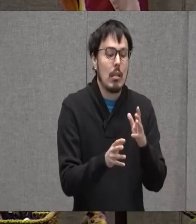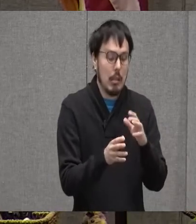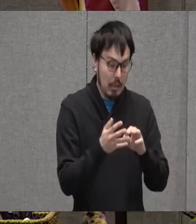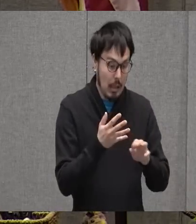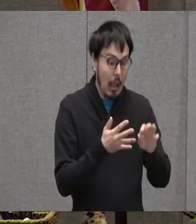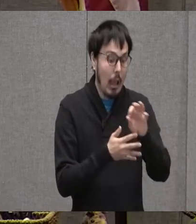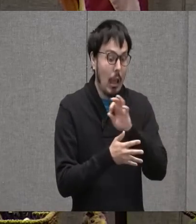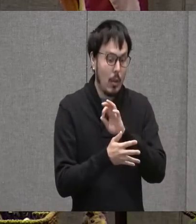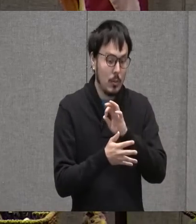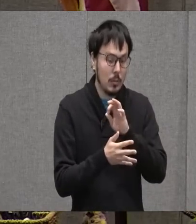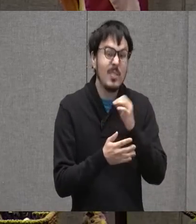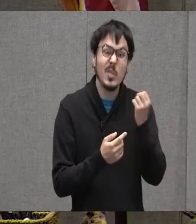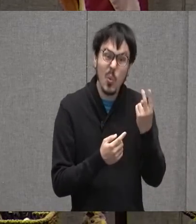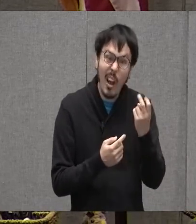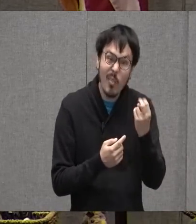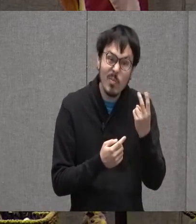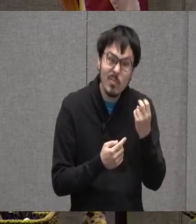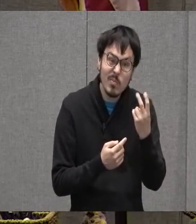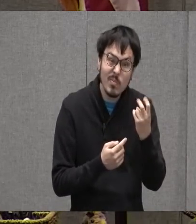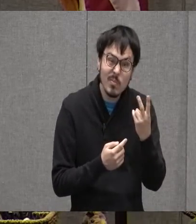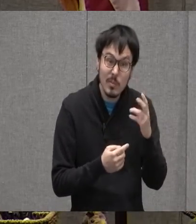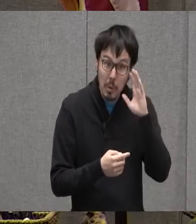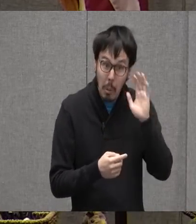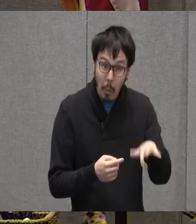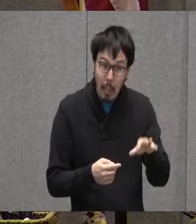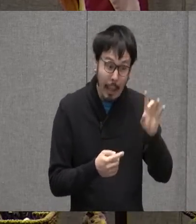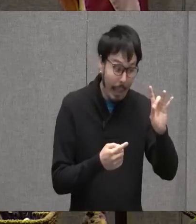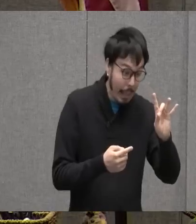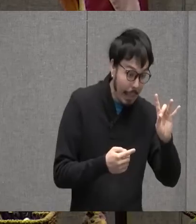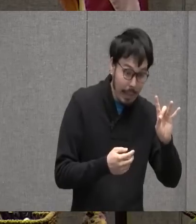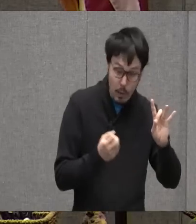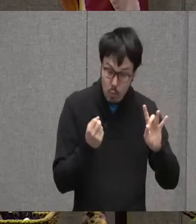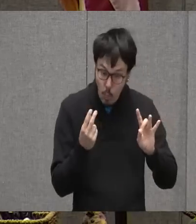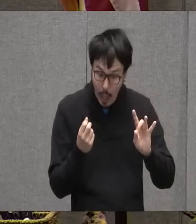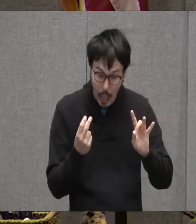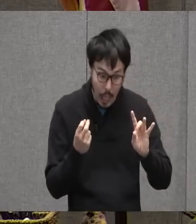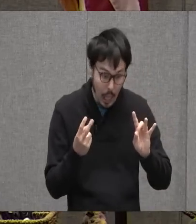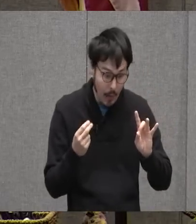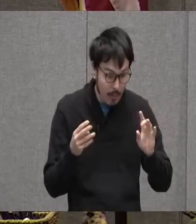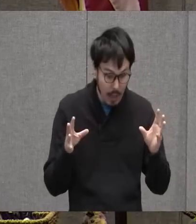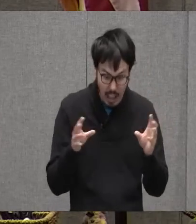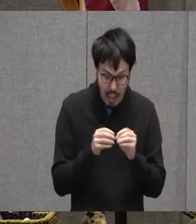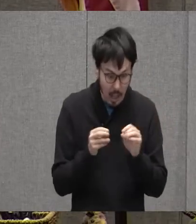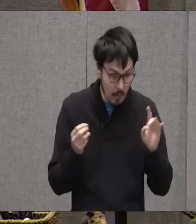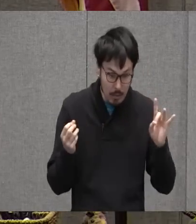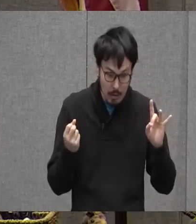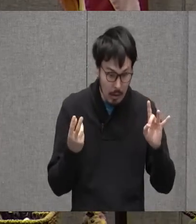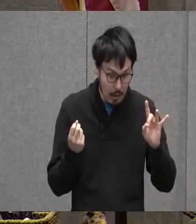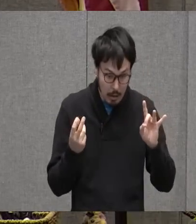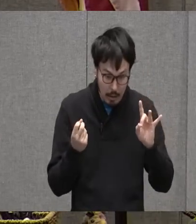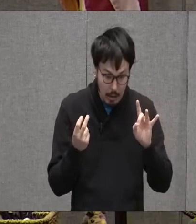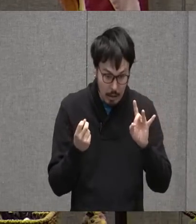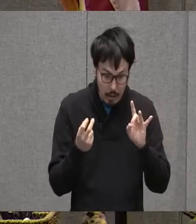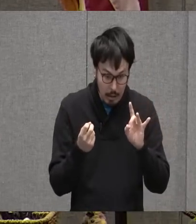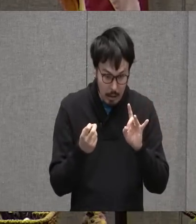Did you know that eight plus 12 equals 20? Let's write it in a sentence.